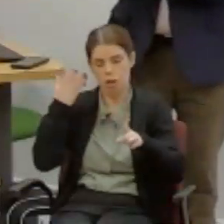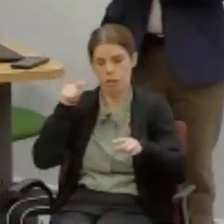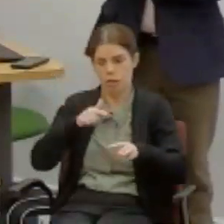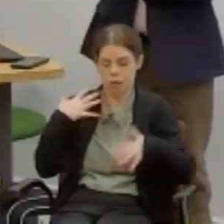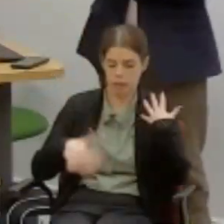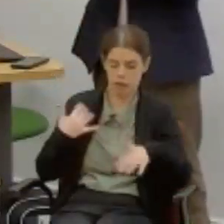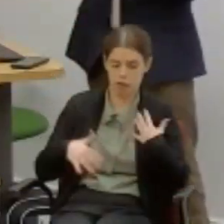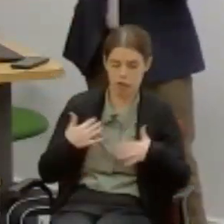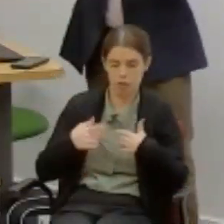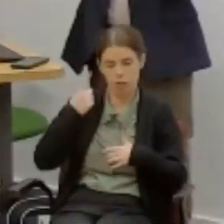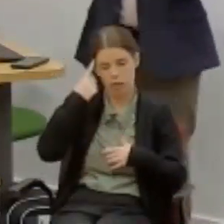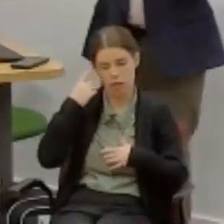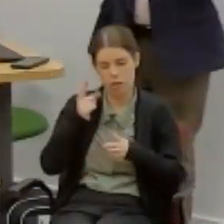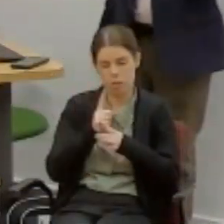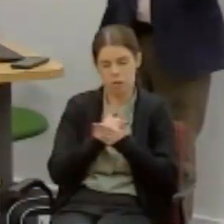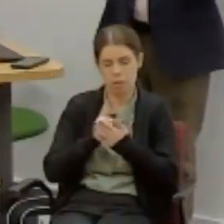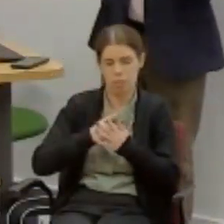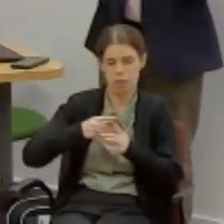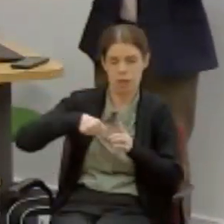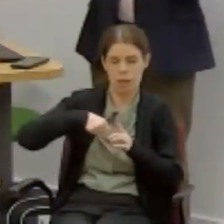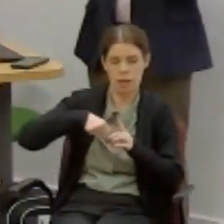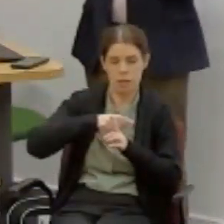So, I think teenage brains are quite susceptible.